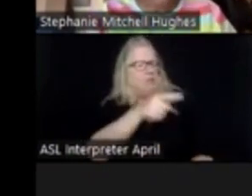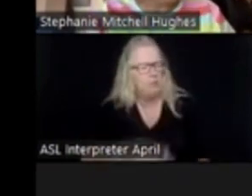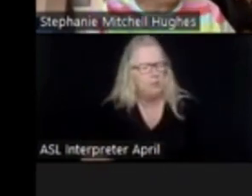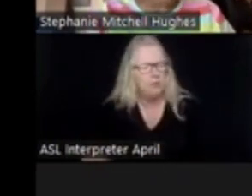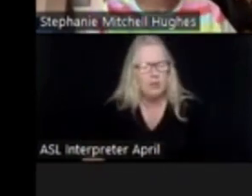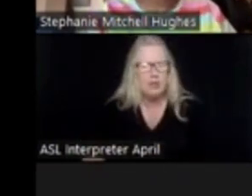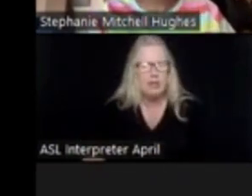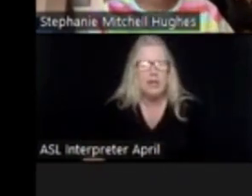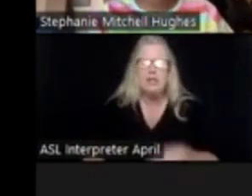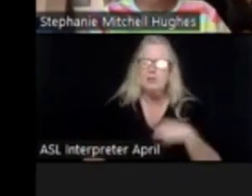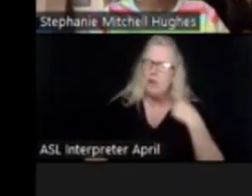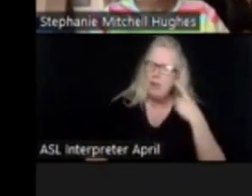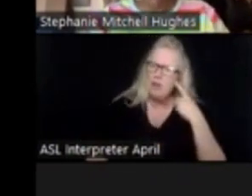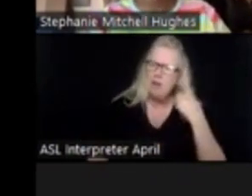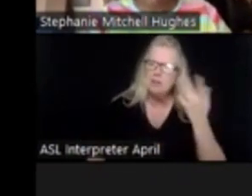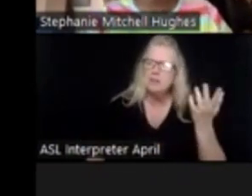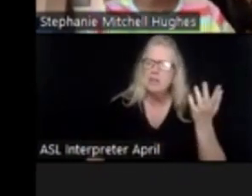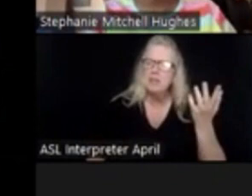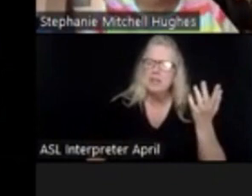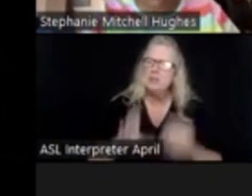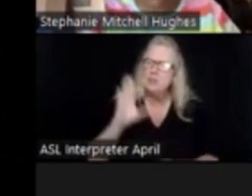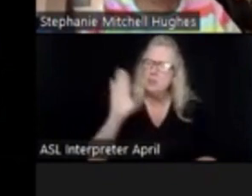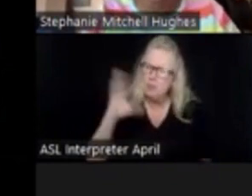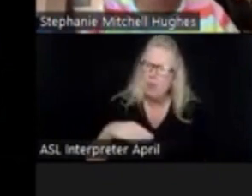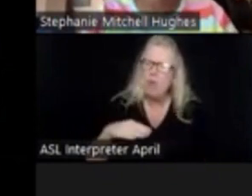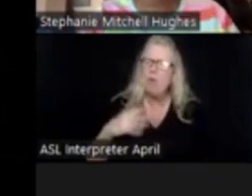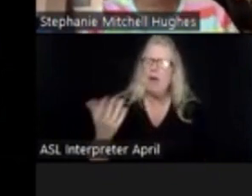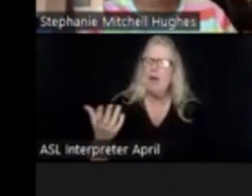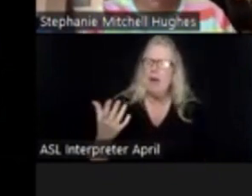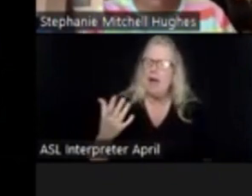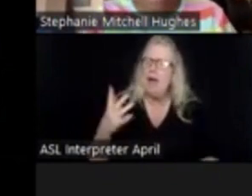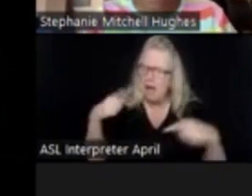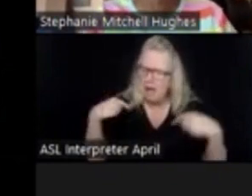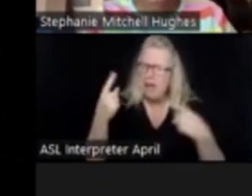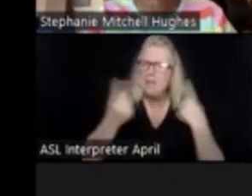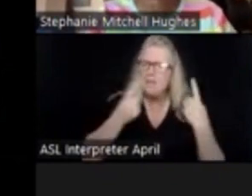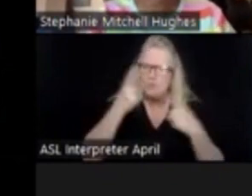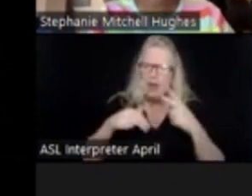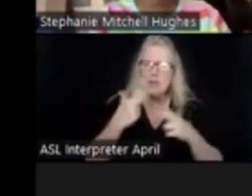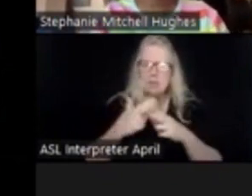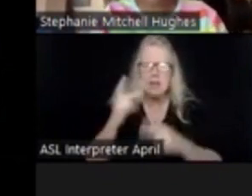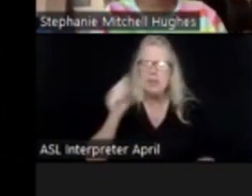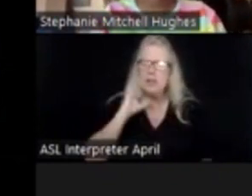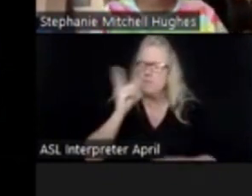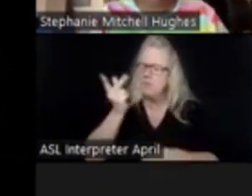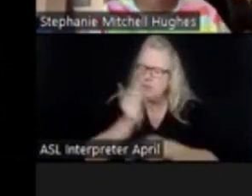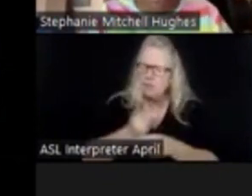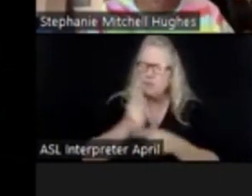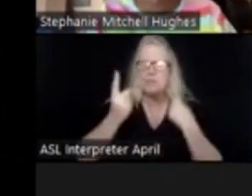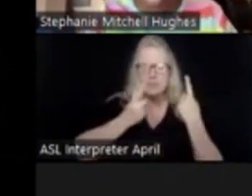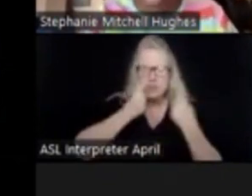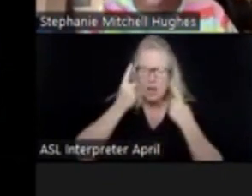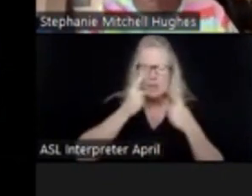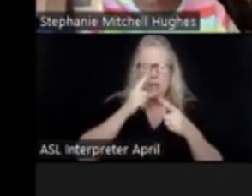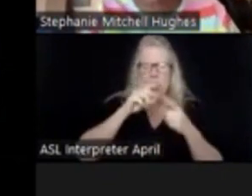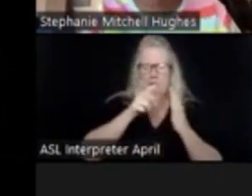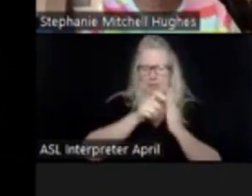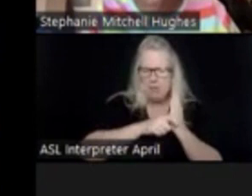I THOUGHT I THINK ABOUT -- I HAVE THOUGHT ABOUT THIS. I THINK CAREFULLY ABOUT THESE ARTICLES WHEN I WRITE